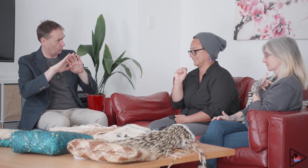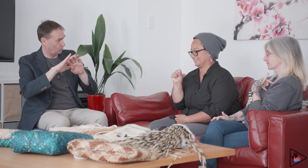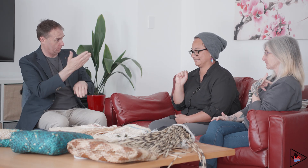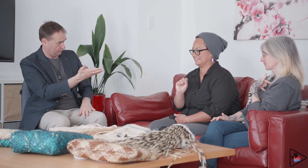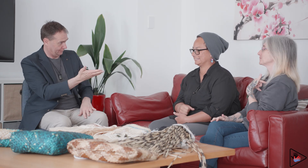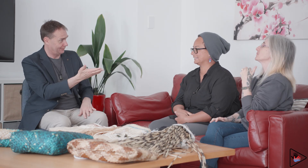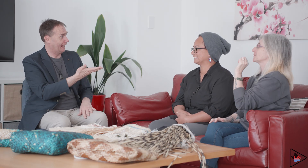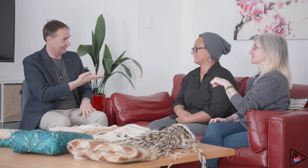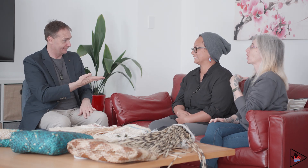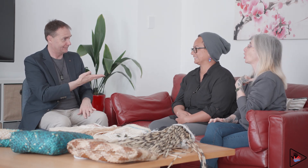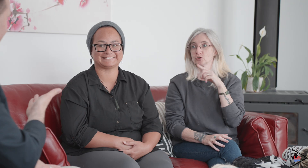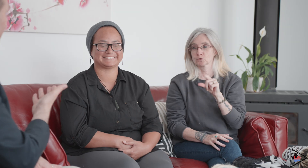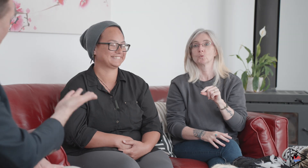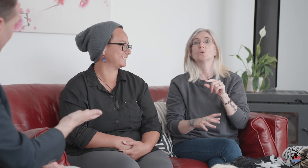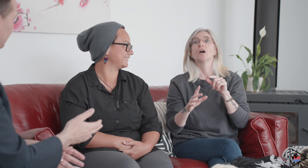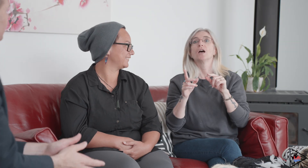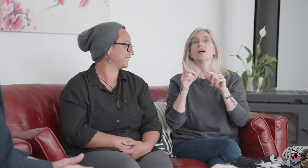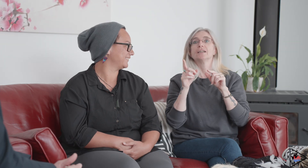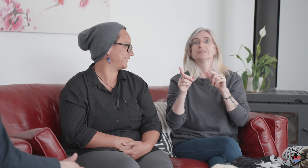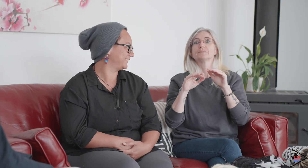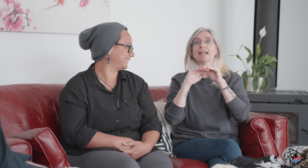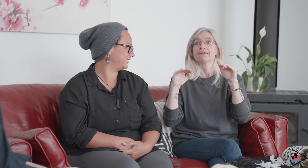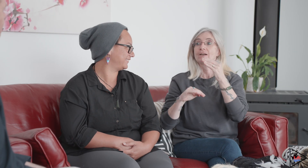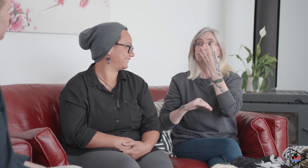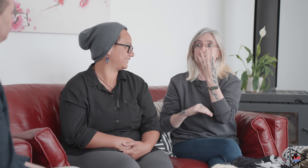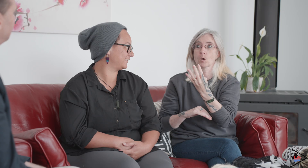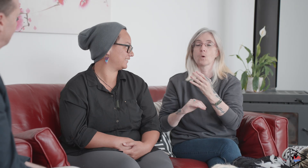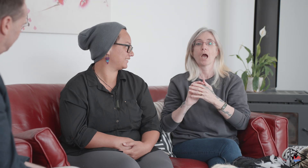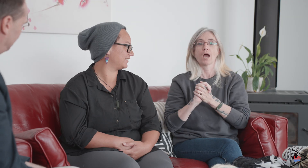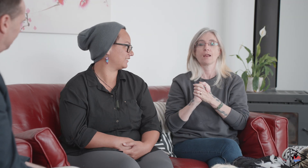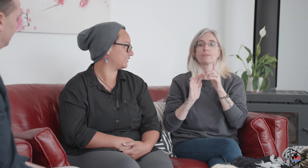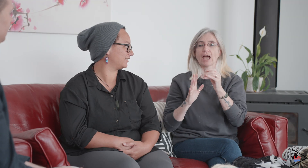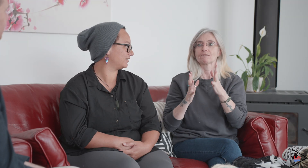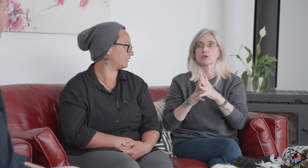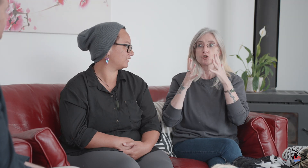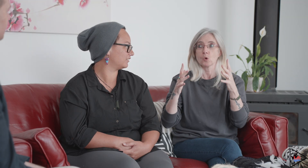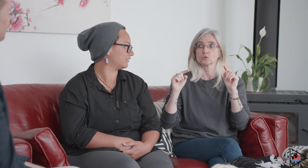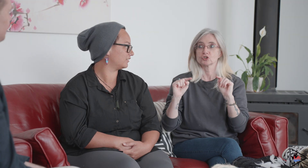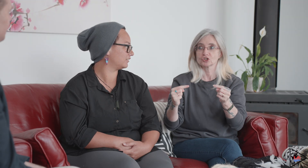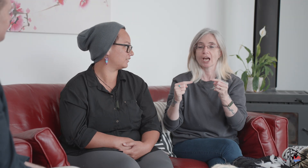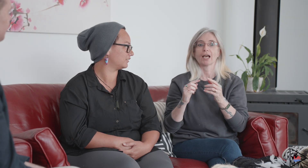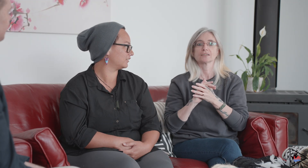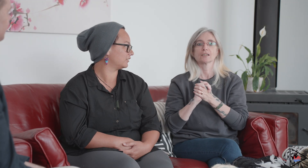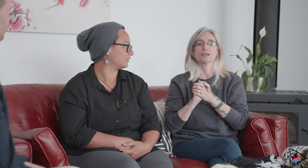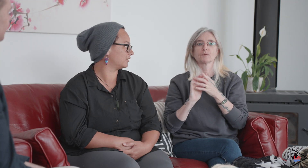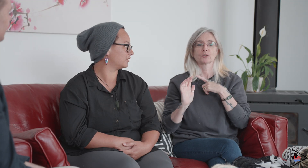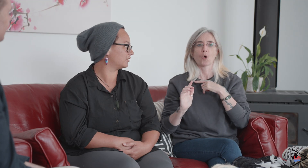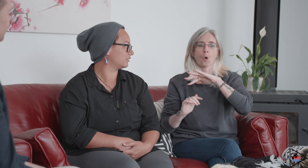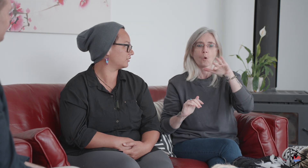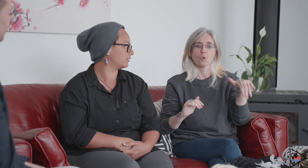Is that something that you learned? You learned tukutuku? Yes we did, that's at level four, it was so